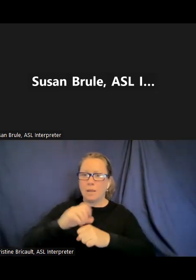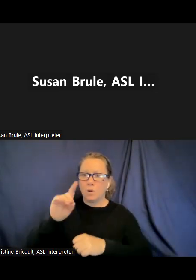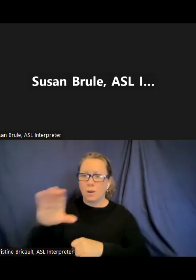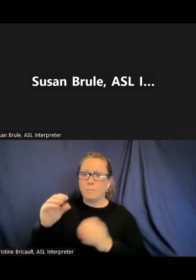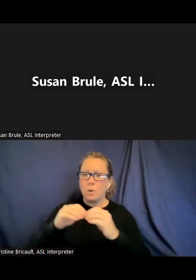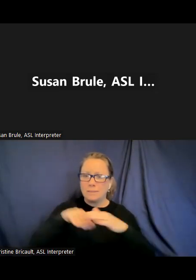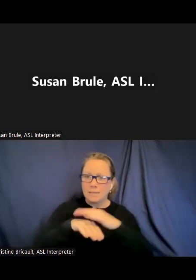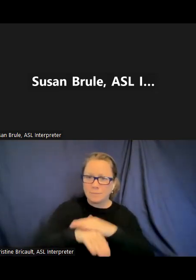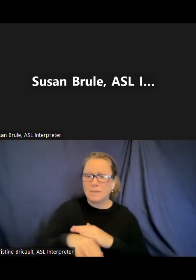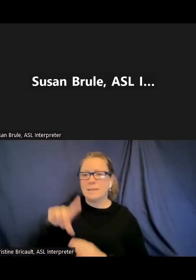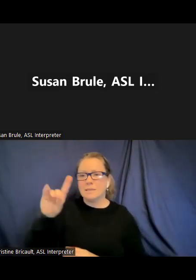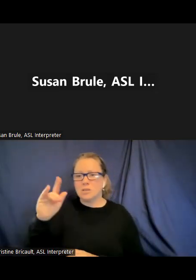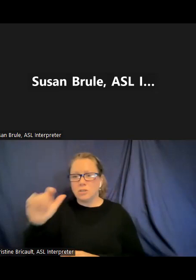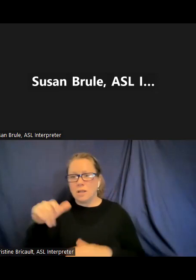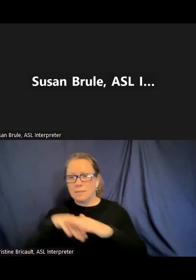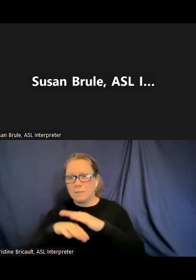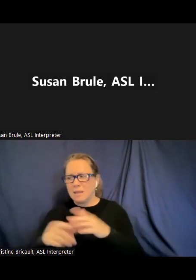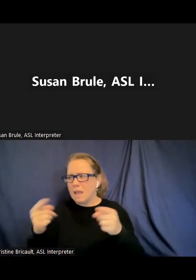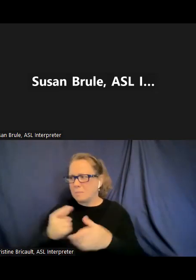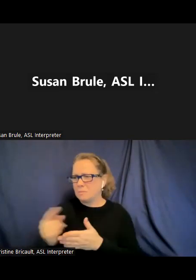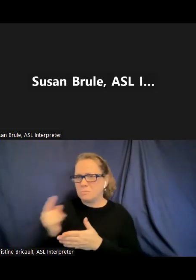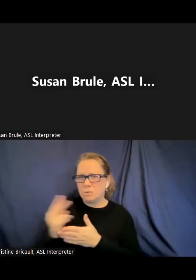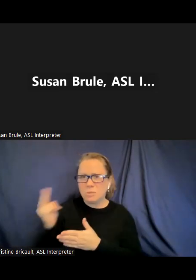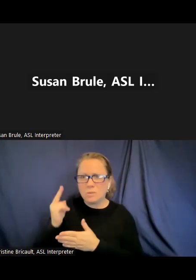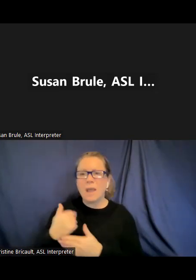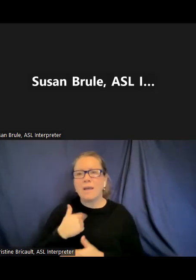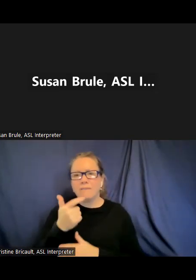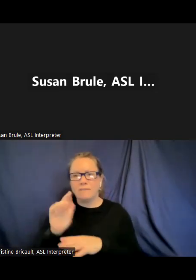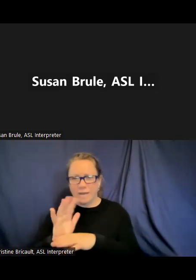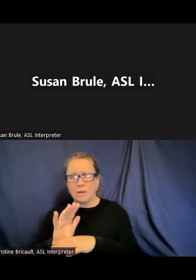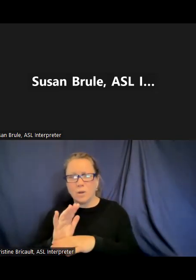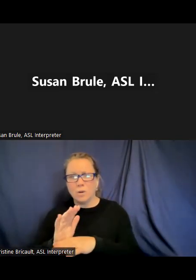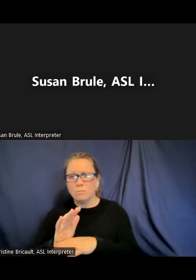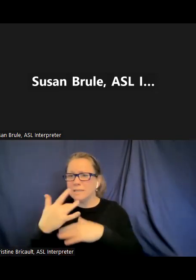accessibility, a couple weeks ago, and there's a video of that training available on our website.